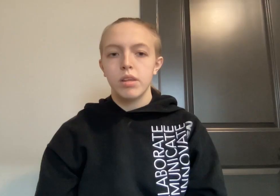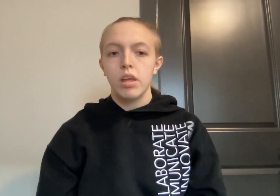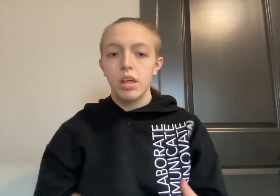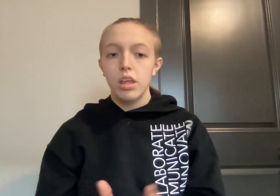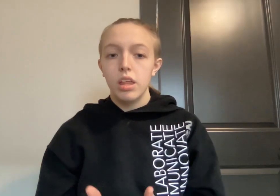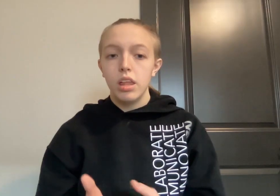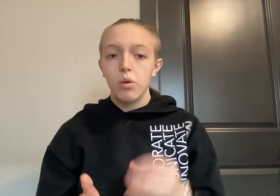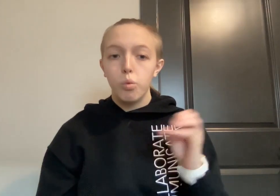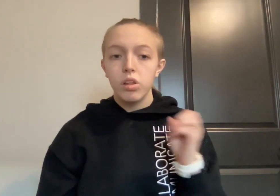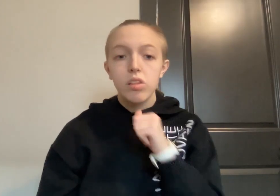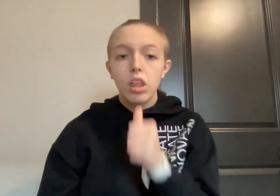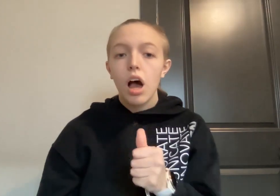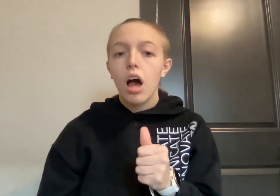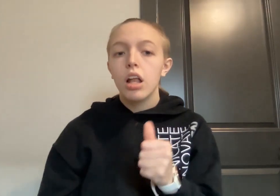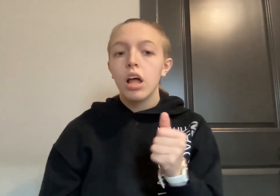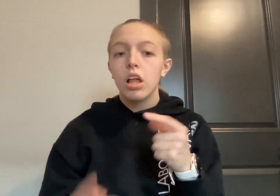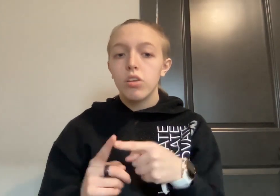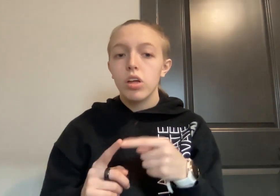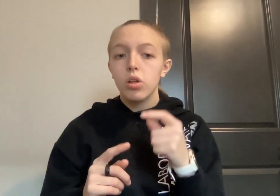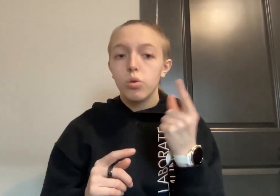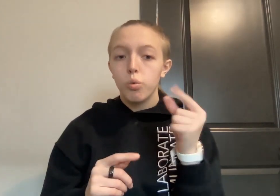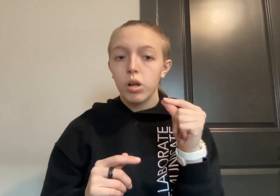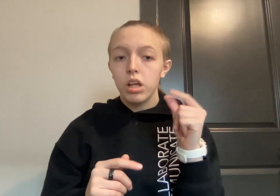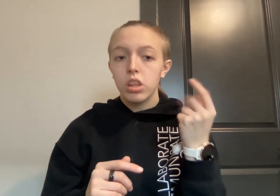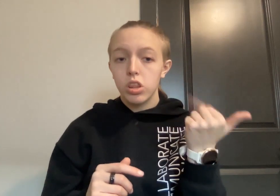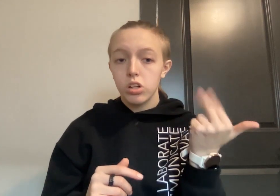It was not until 2013